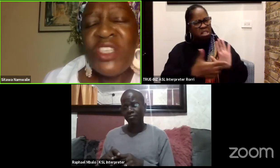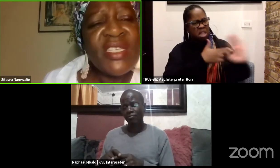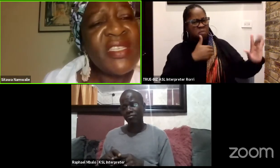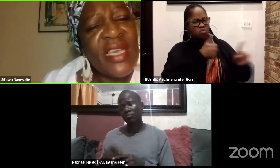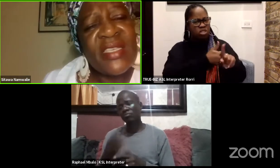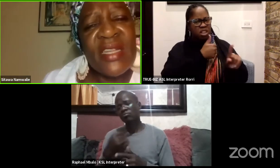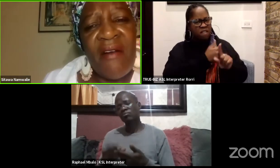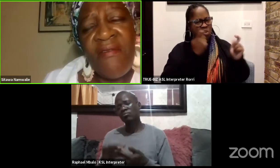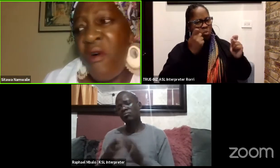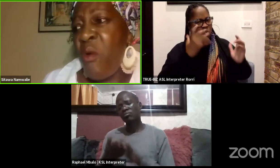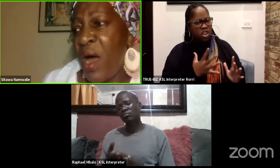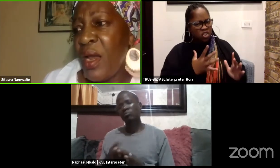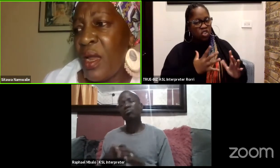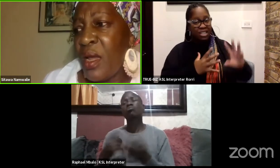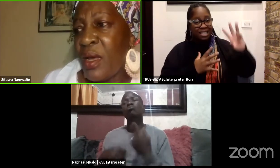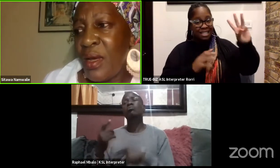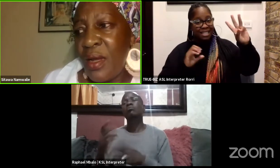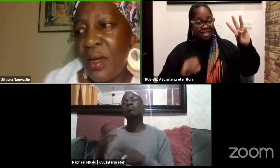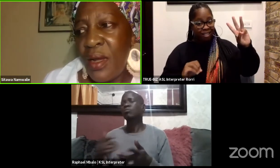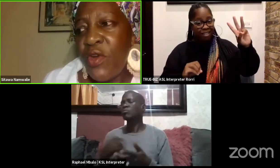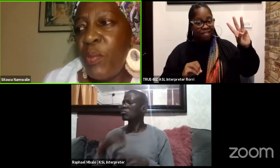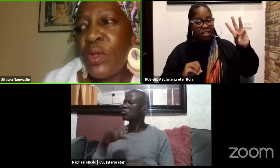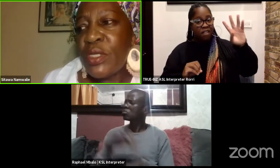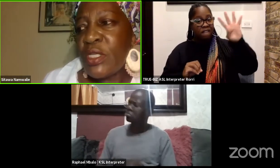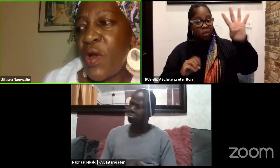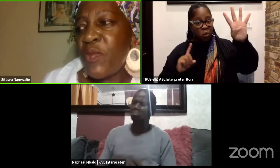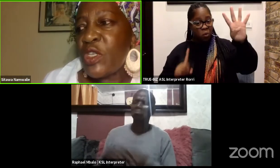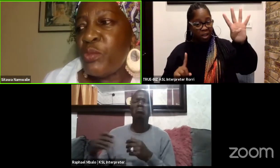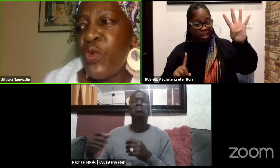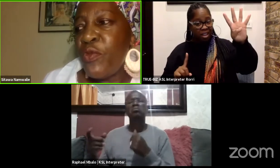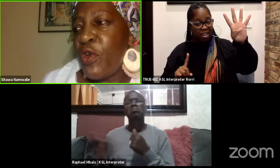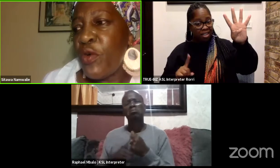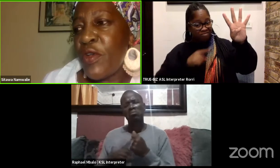add just six love, 4-1," ripples interrupt the smooth flow